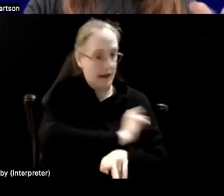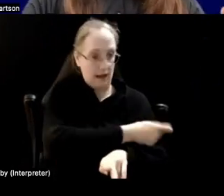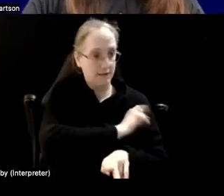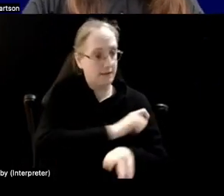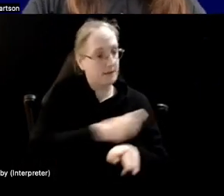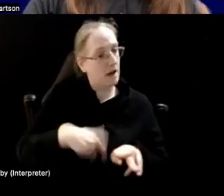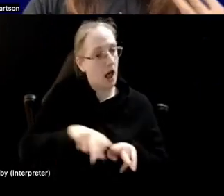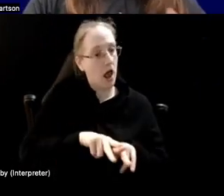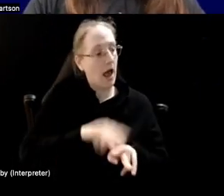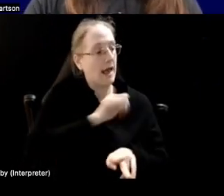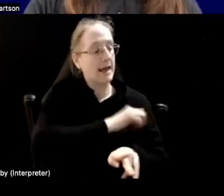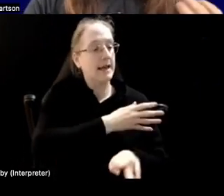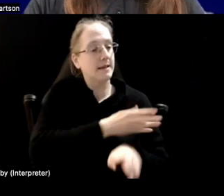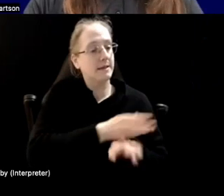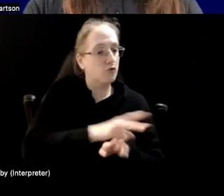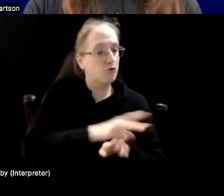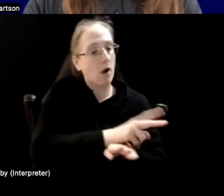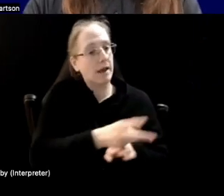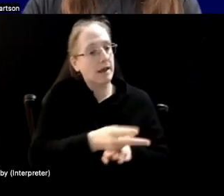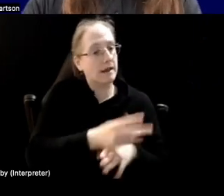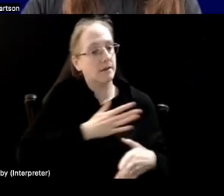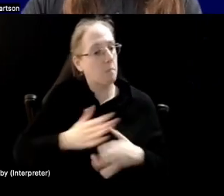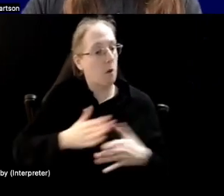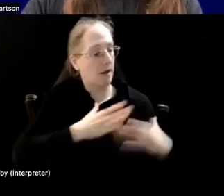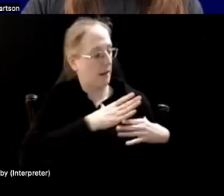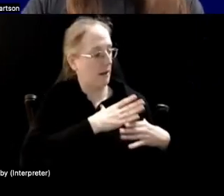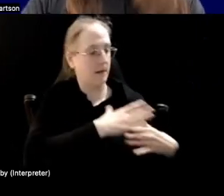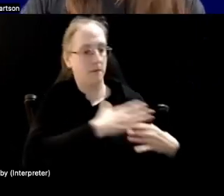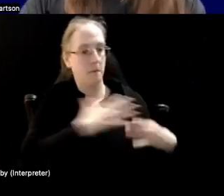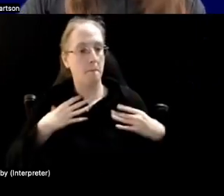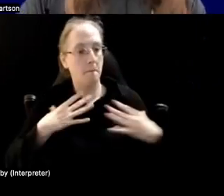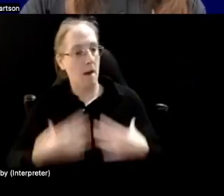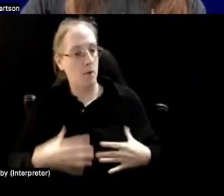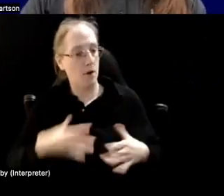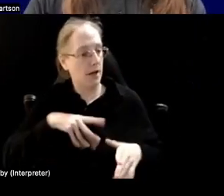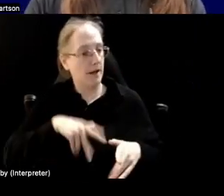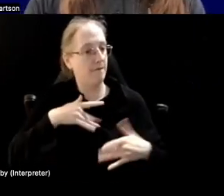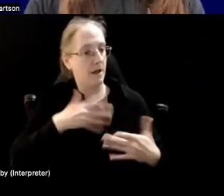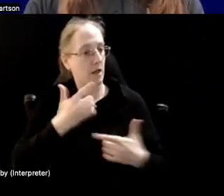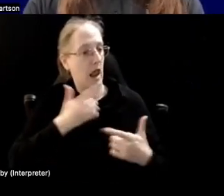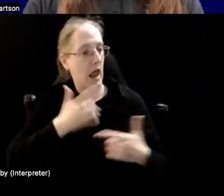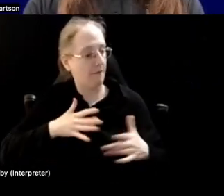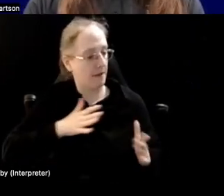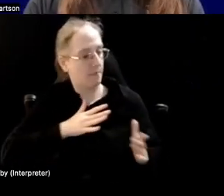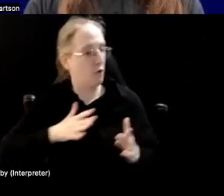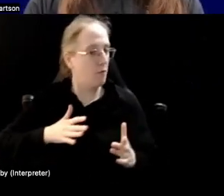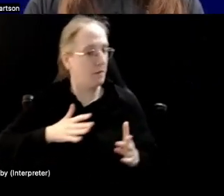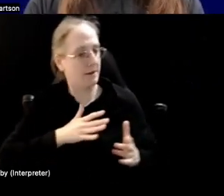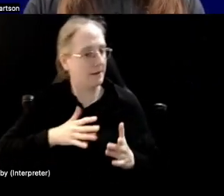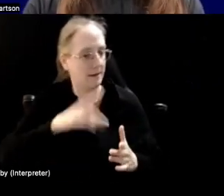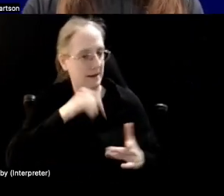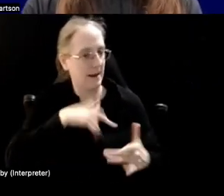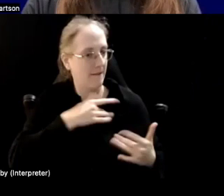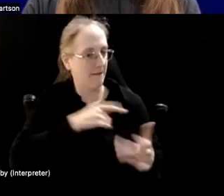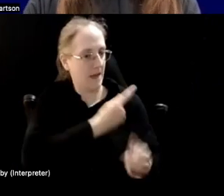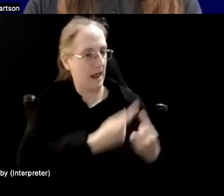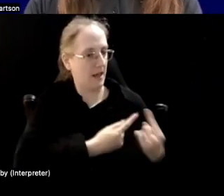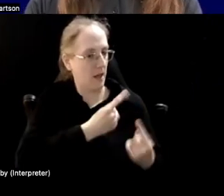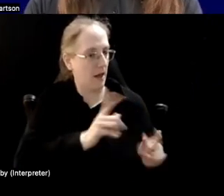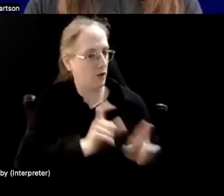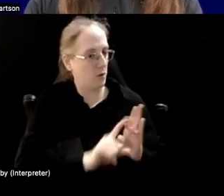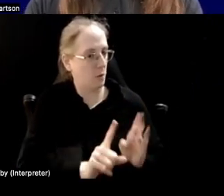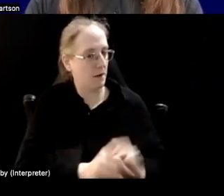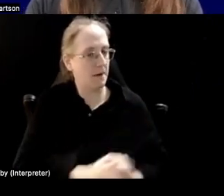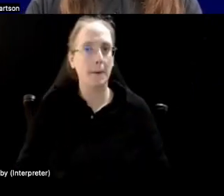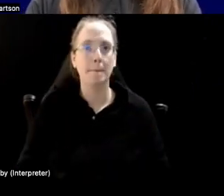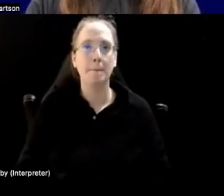also be felt through that body-to-body contact. Then we have another example here, and there's an